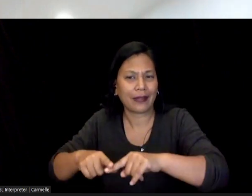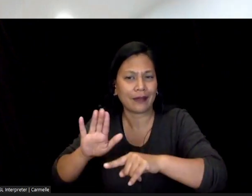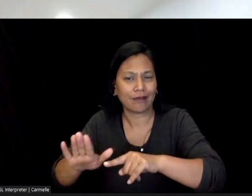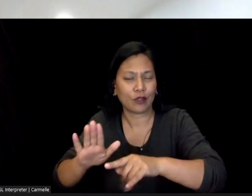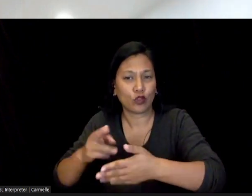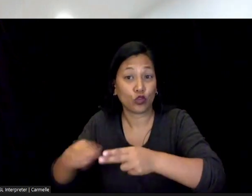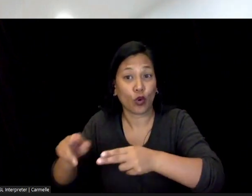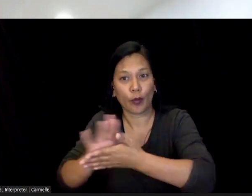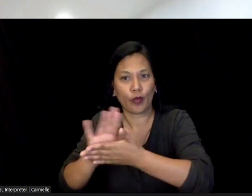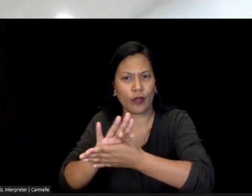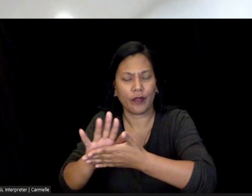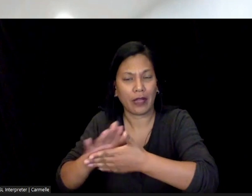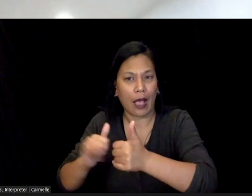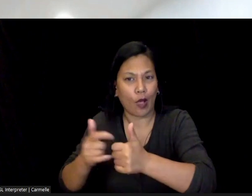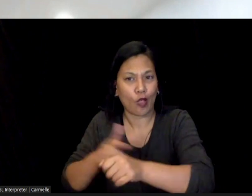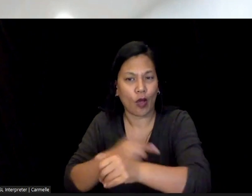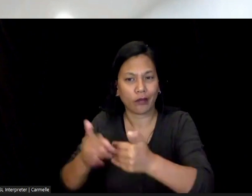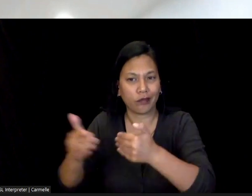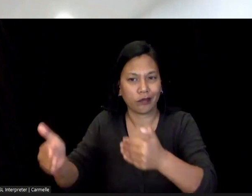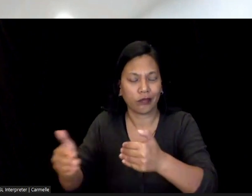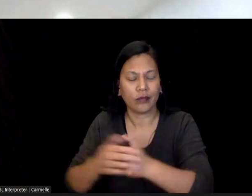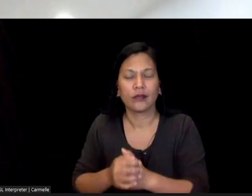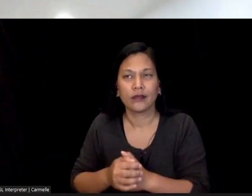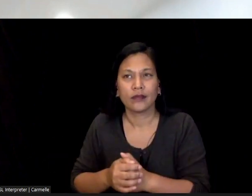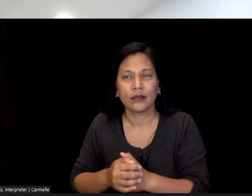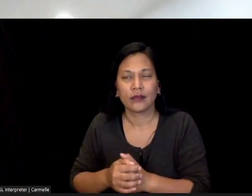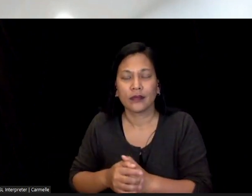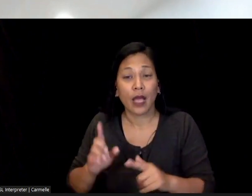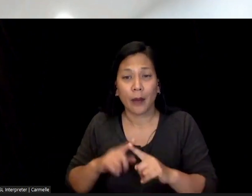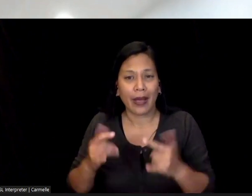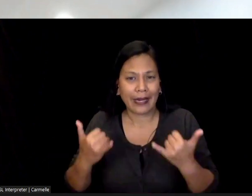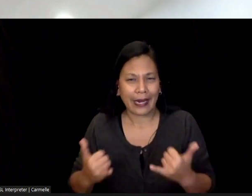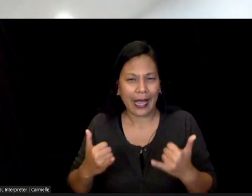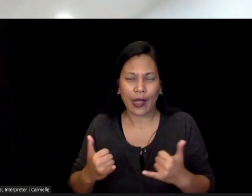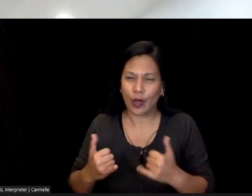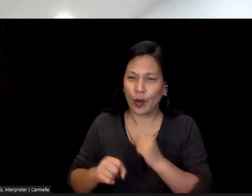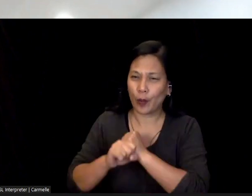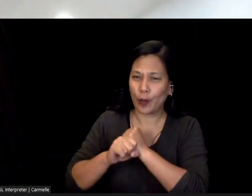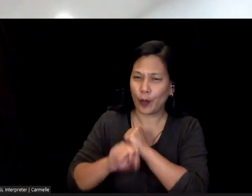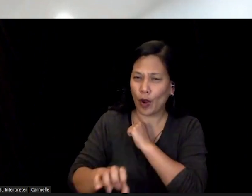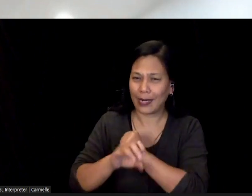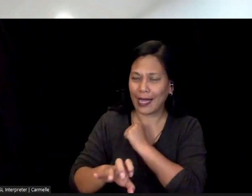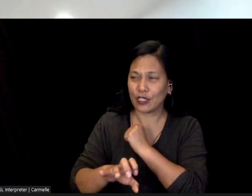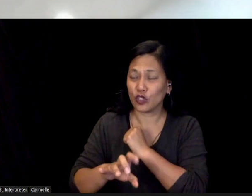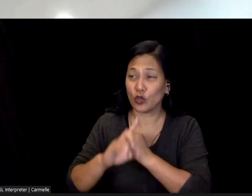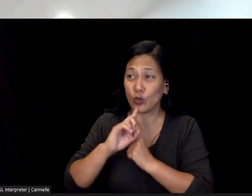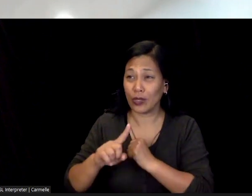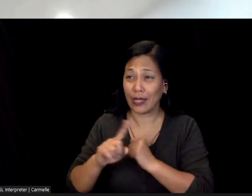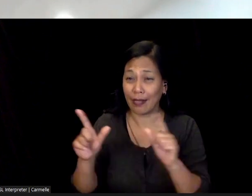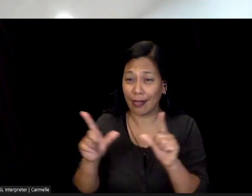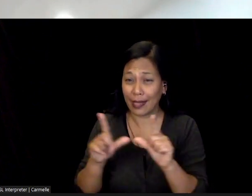But I would also say, I don't know, the broadcasters these days, you know, that are licensing original shorts.